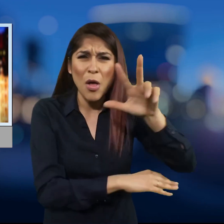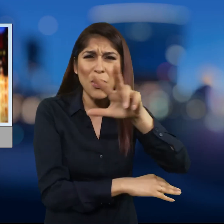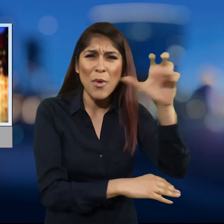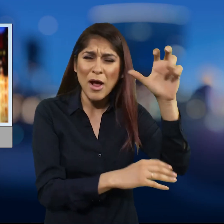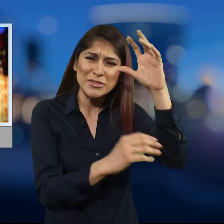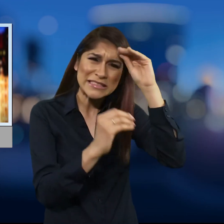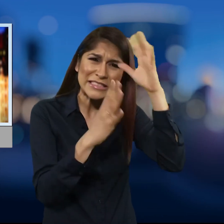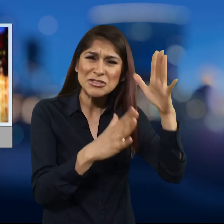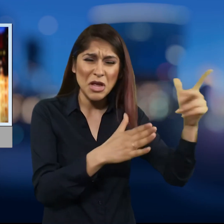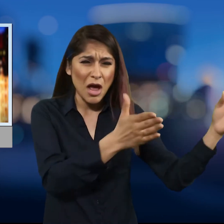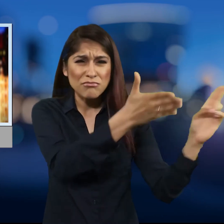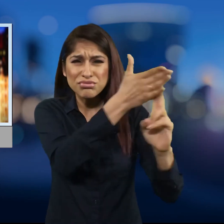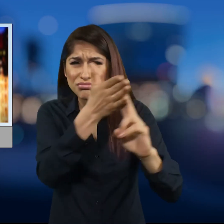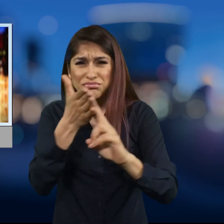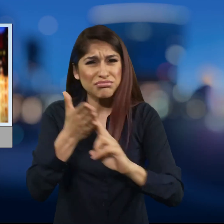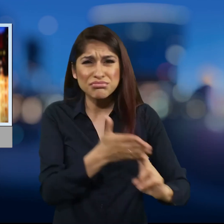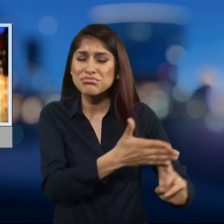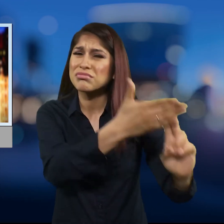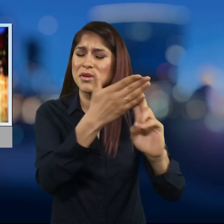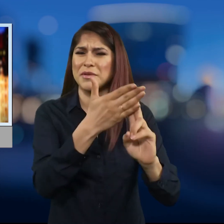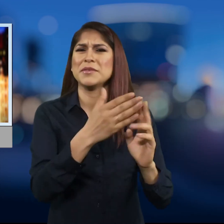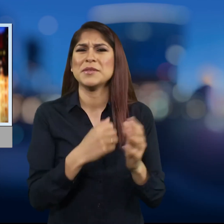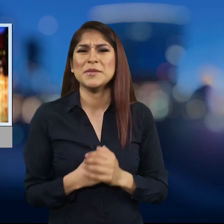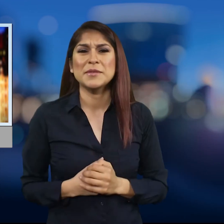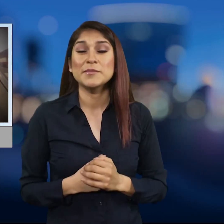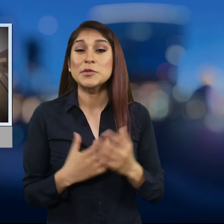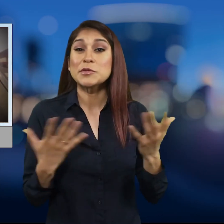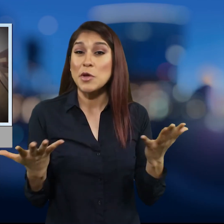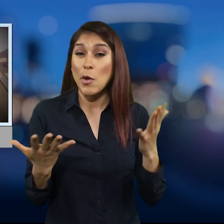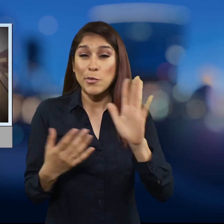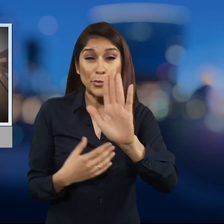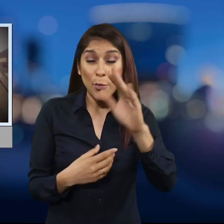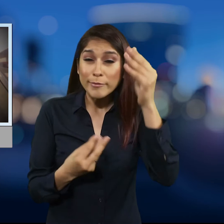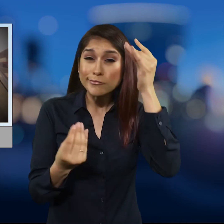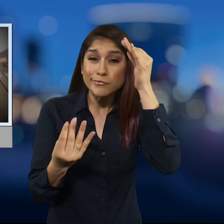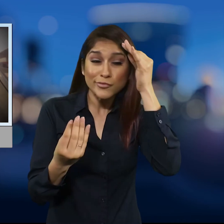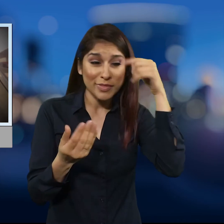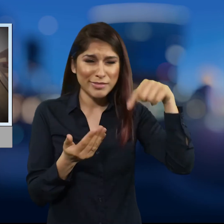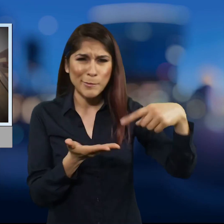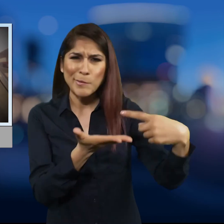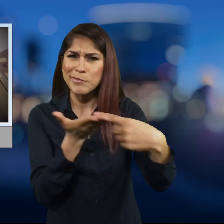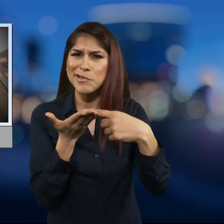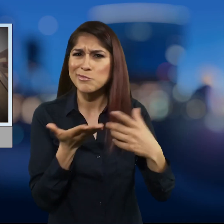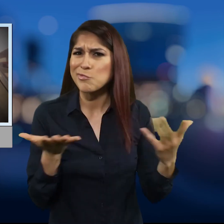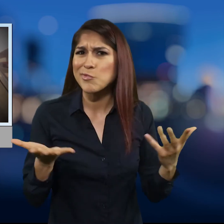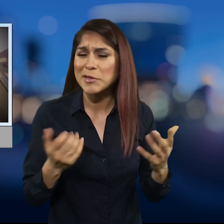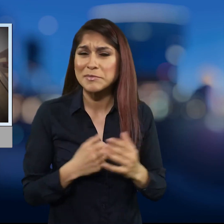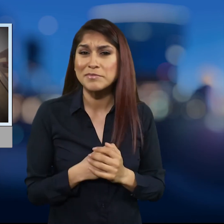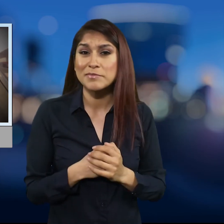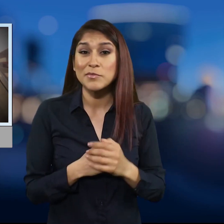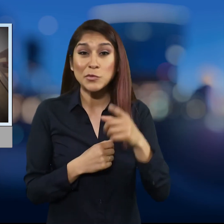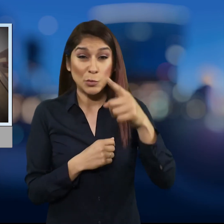saying they want to have guns and be trained in firearms. We would love to hear your thoughts on this debate.